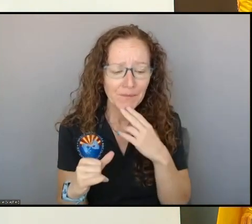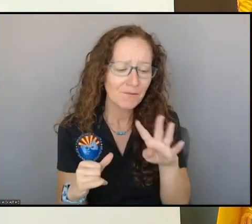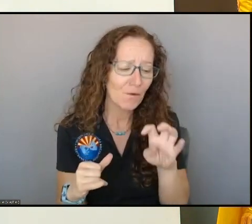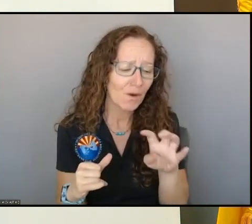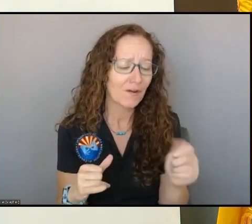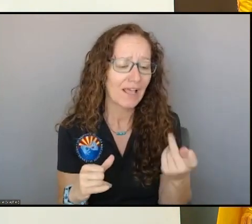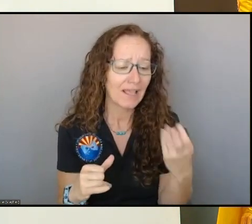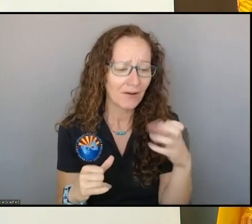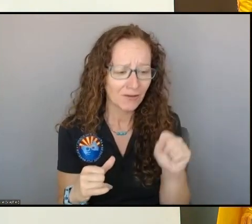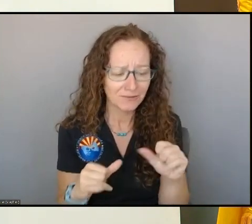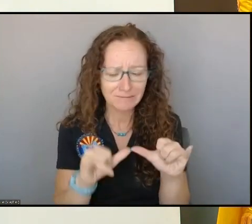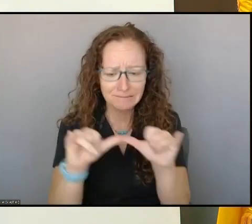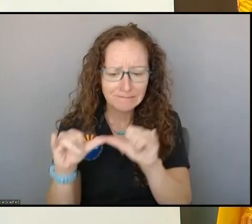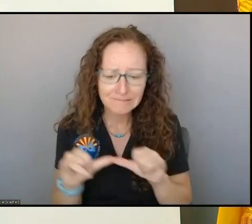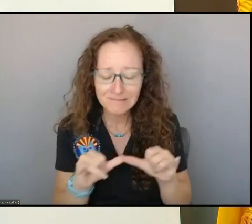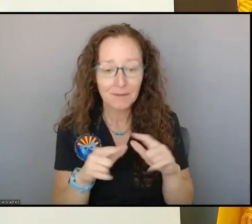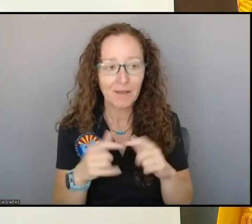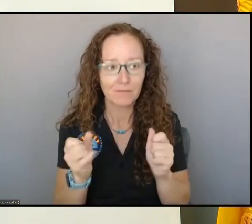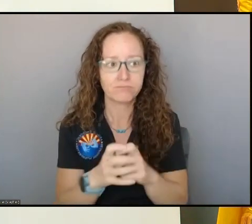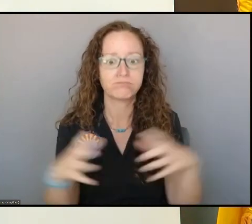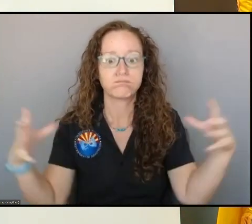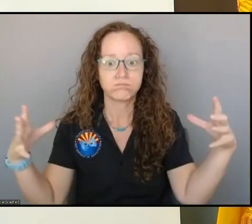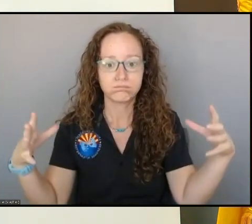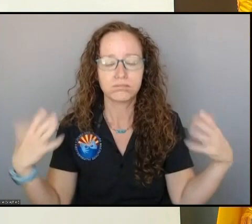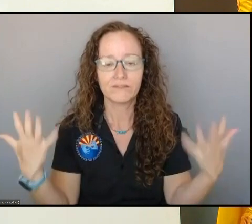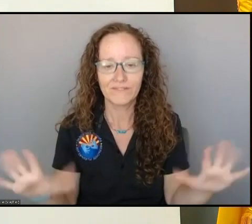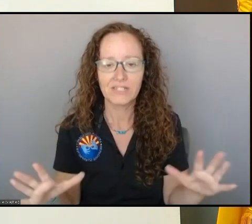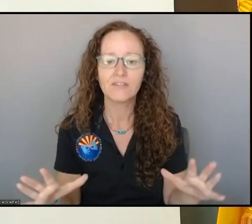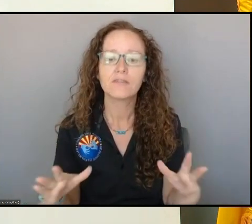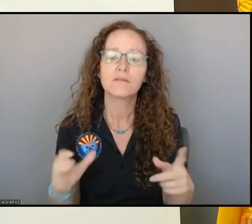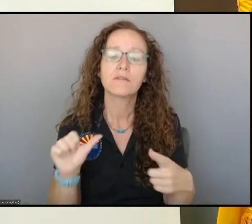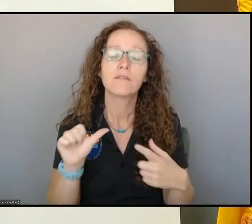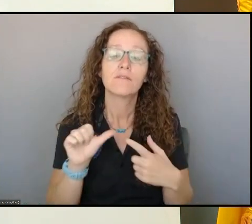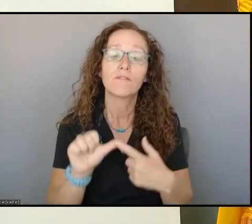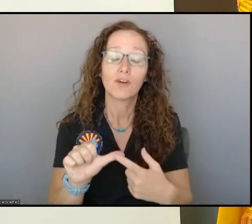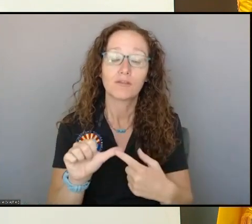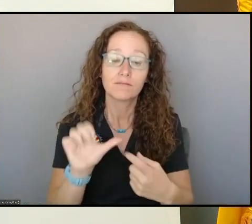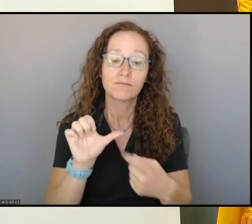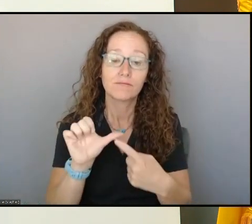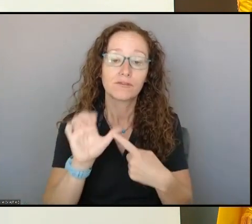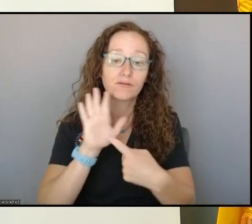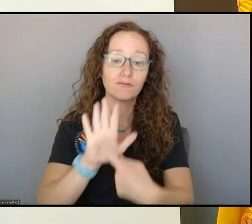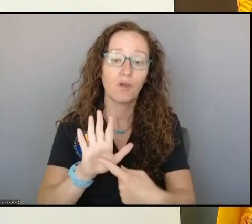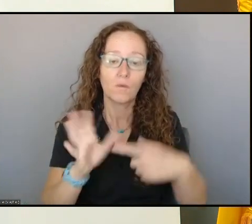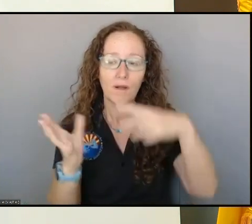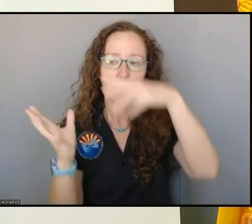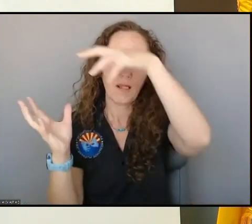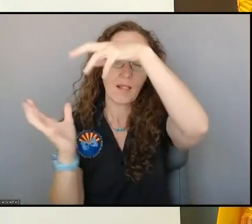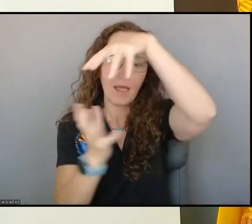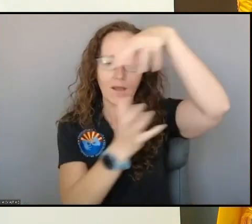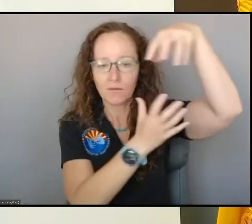satellite imagery showing the clouds across the region. This is the Texas Panhandle right here where I'm pointing. The Four